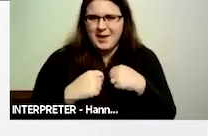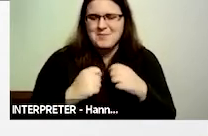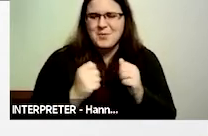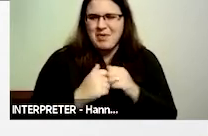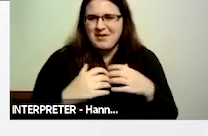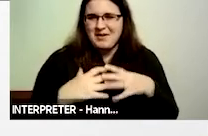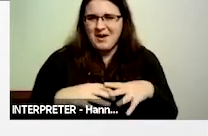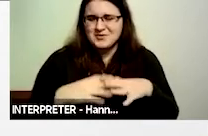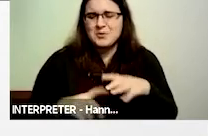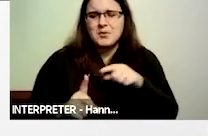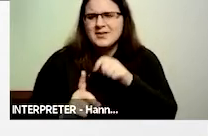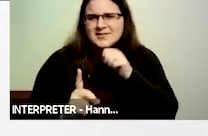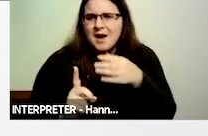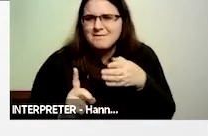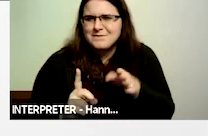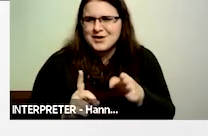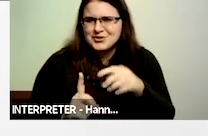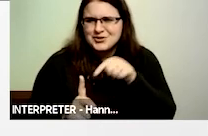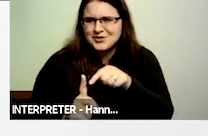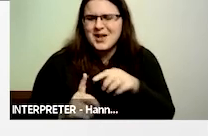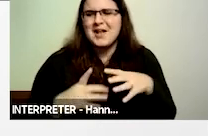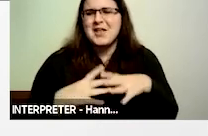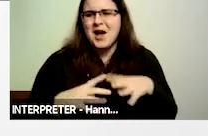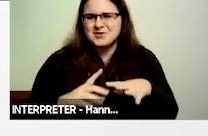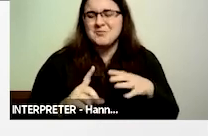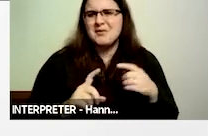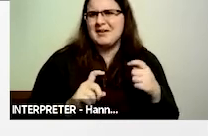Ben Woelk: But it was the only person who came in costume. So he actually ended up getting